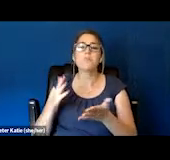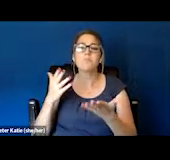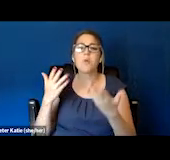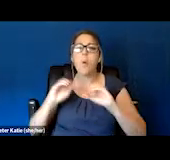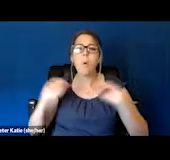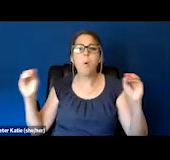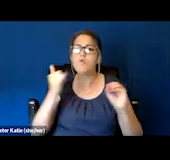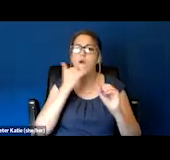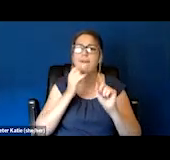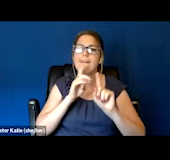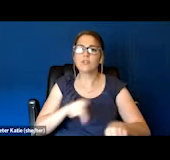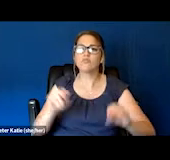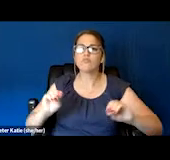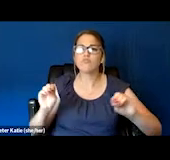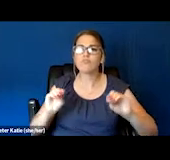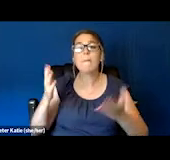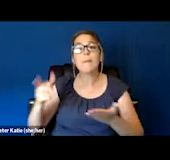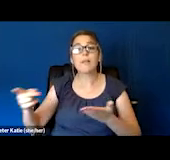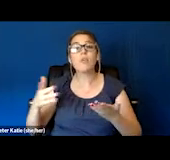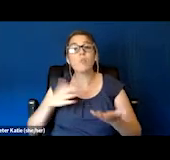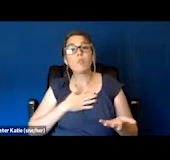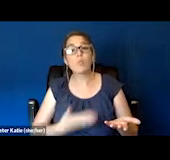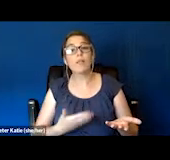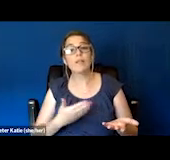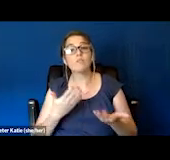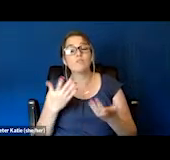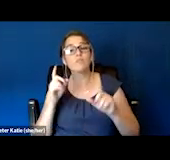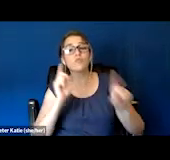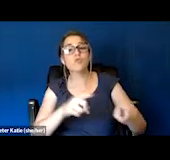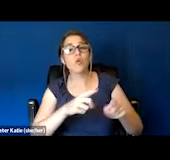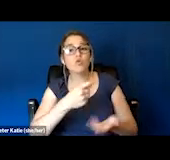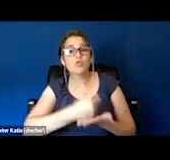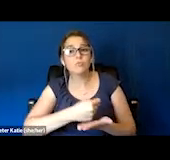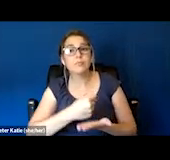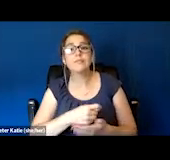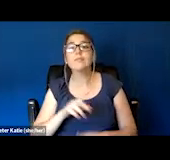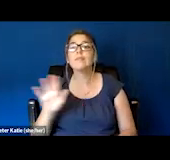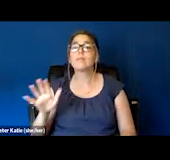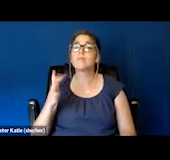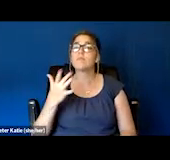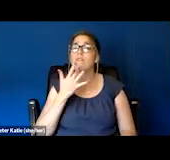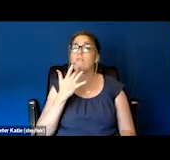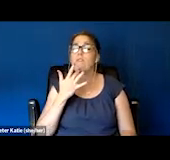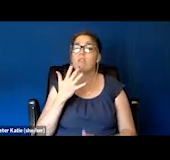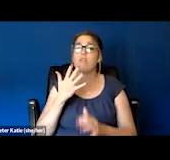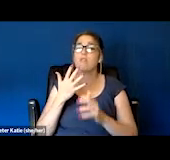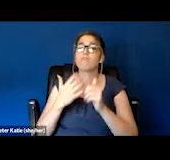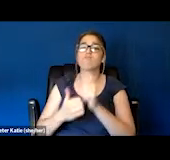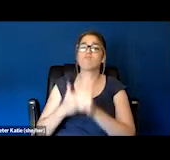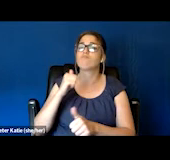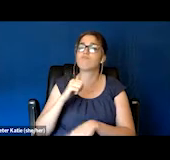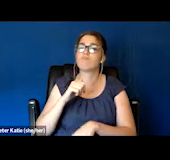whether they are engaging in harm reduction, whether they can pursue abstinence, you are coming and meeting them where they are.